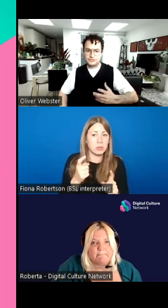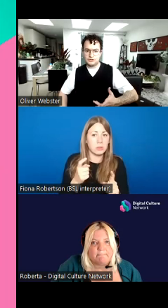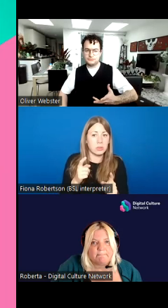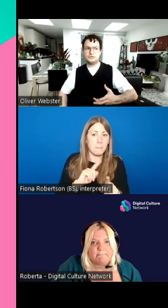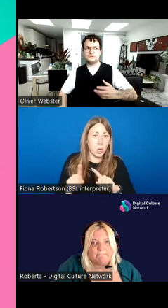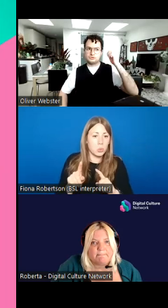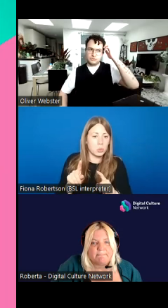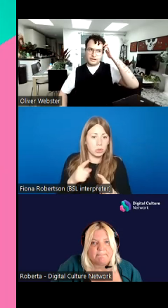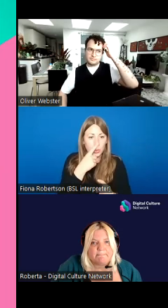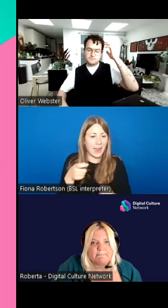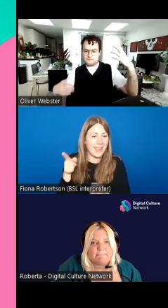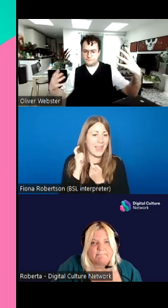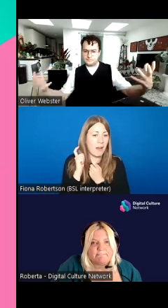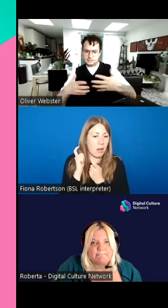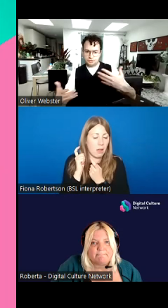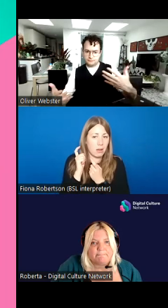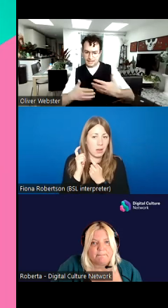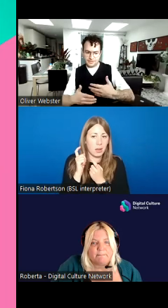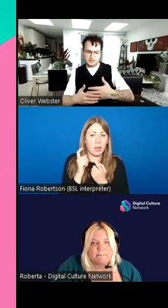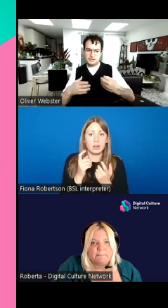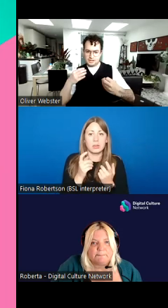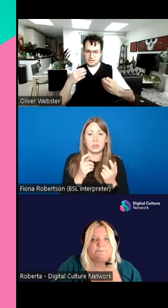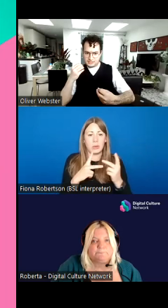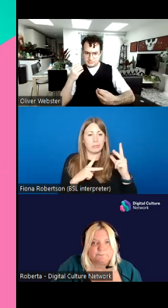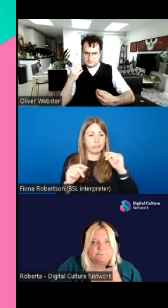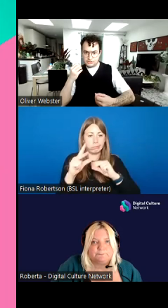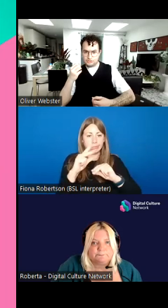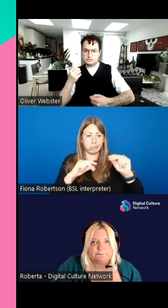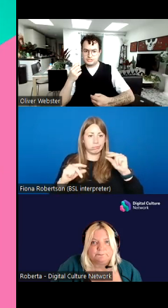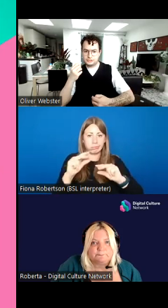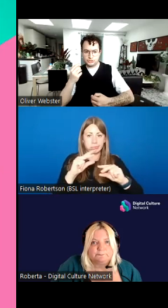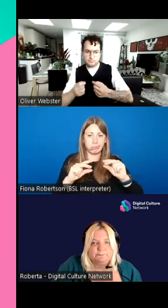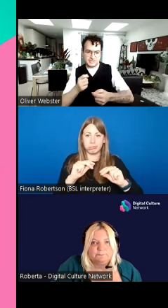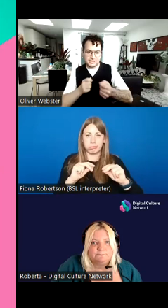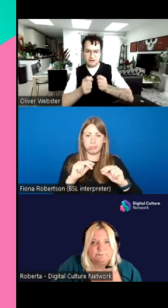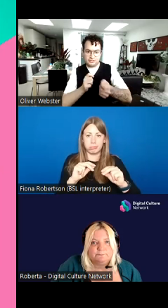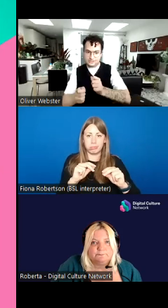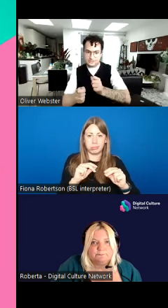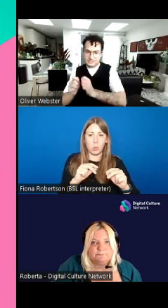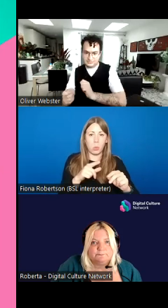because often when pieces are overlapping, it's because you're not meant to hear every single sentence.